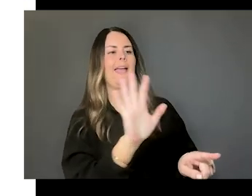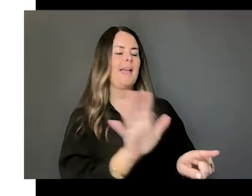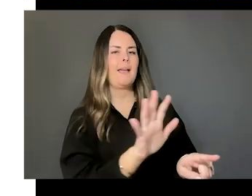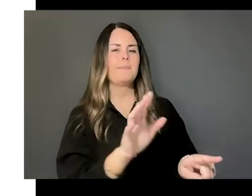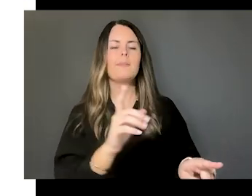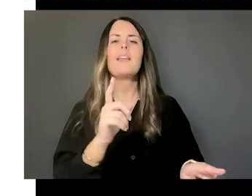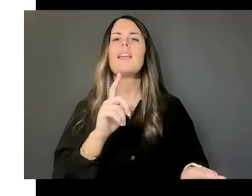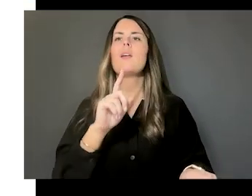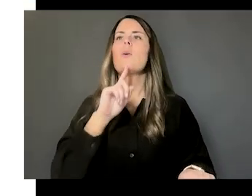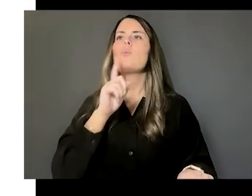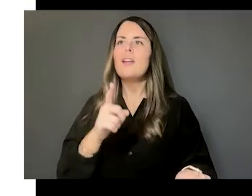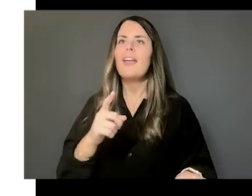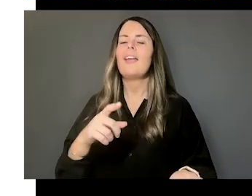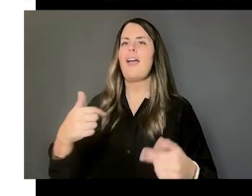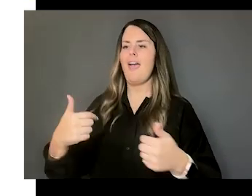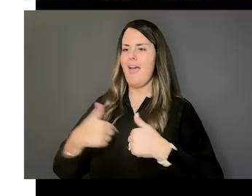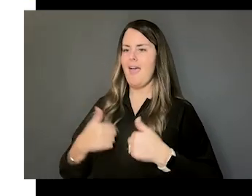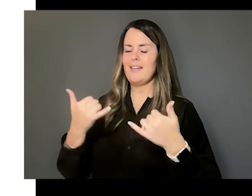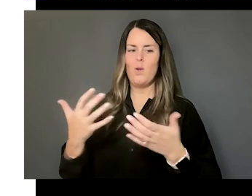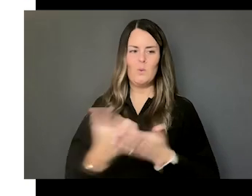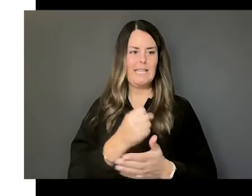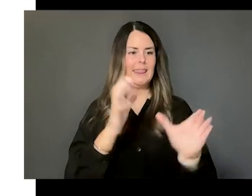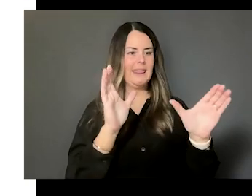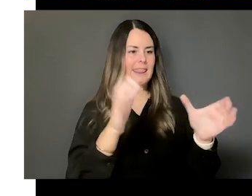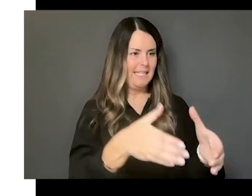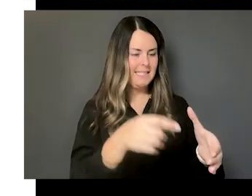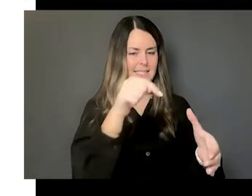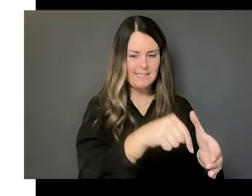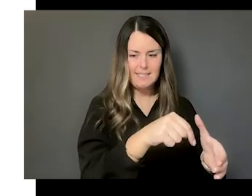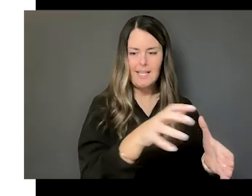It was I am incorporating this into what I already know